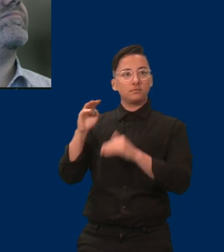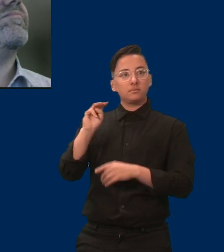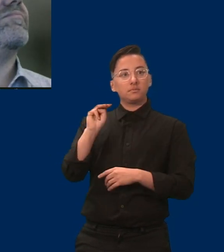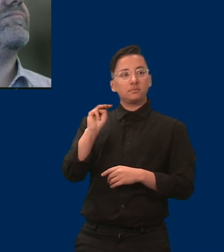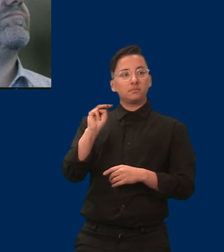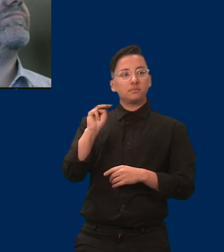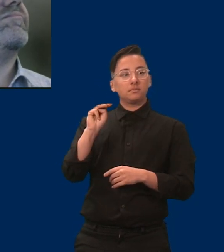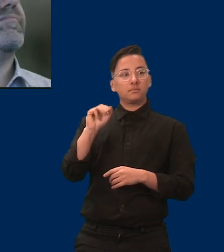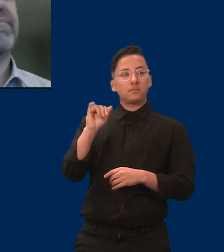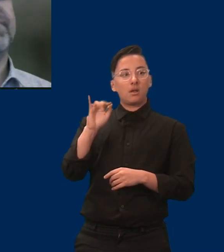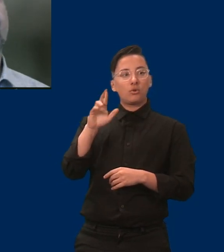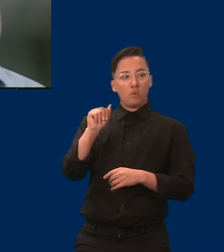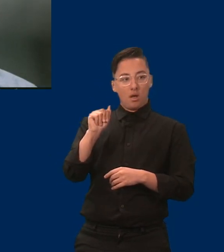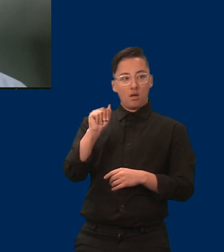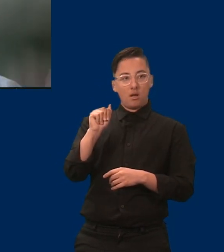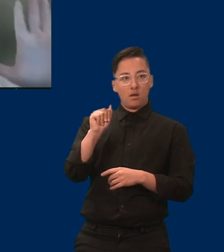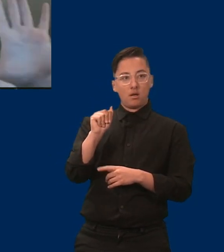Thank you both.